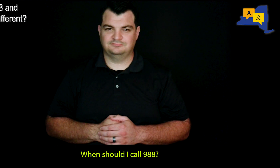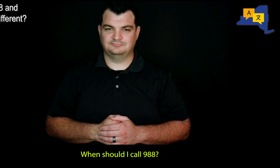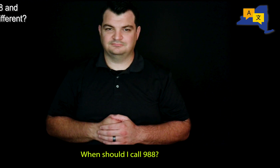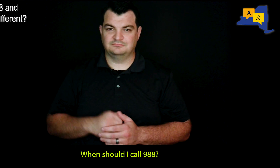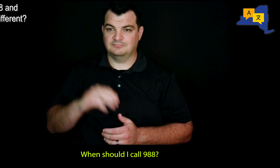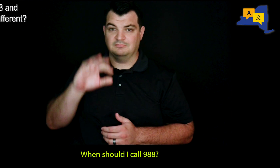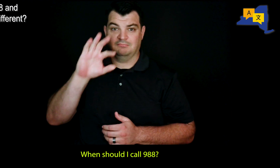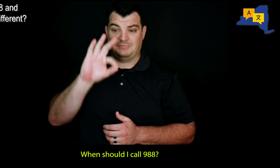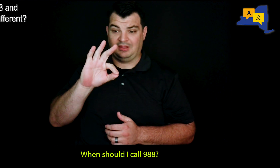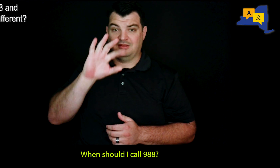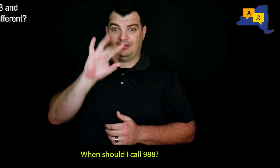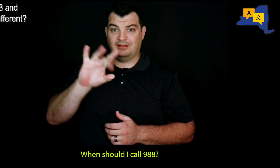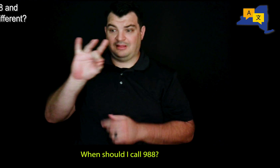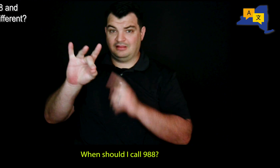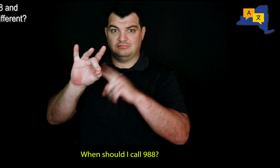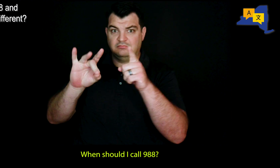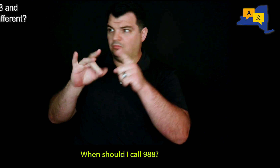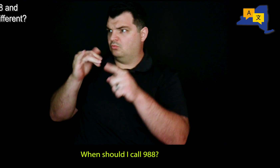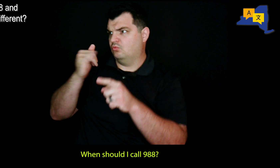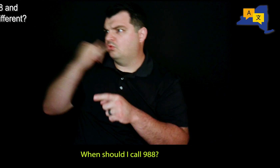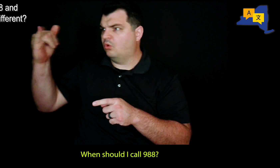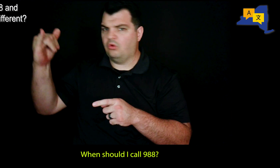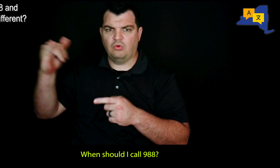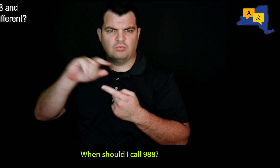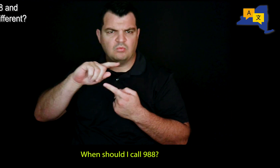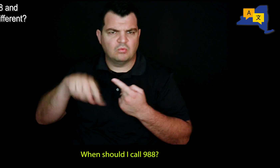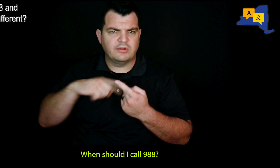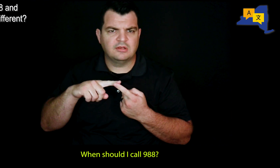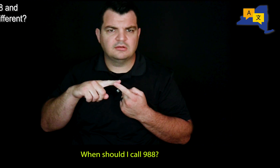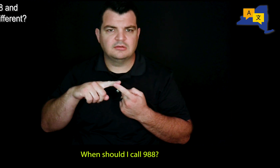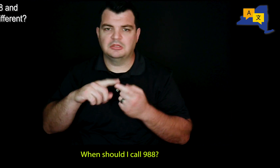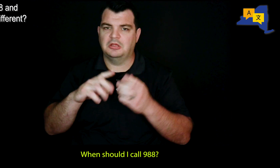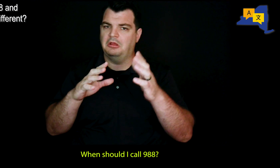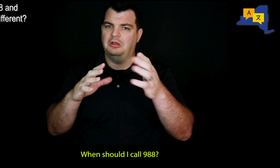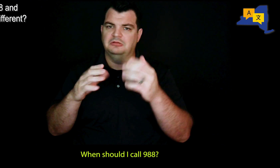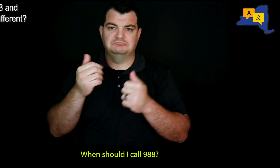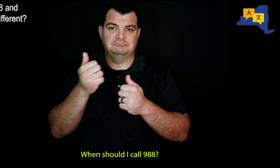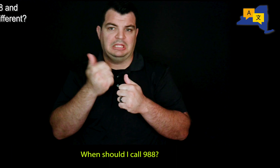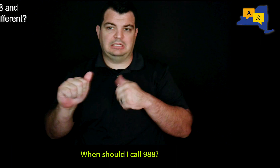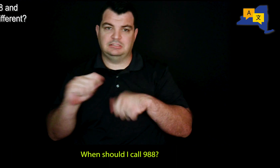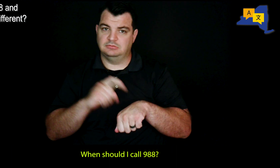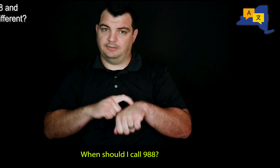When should I call 988?